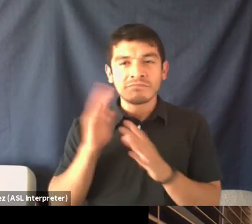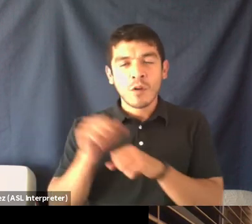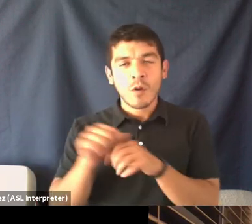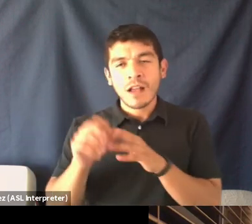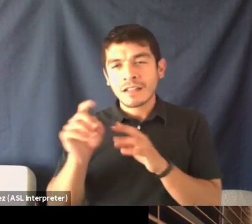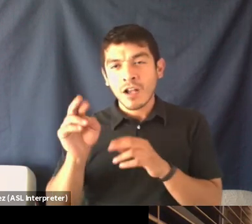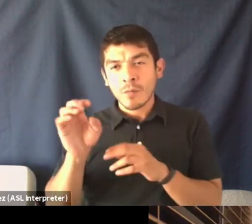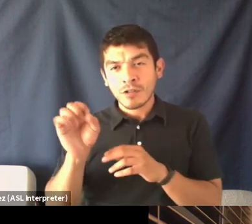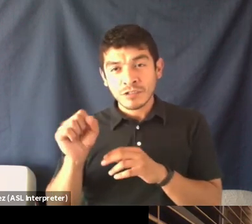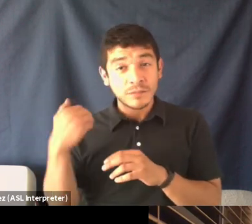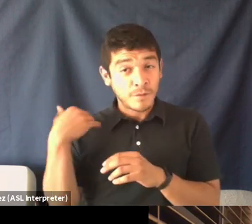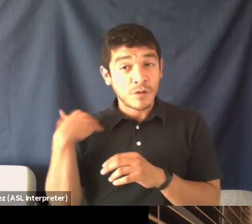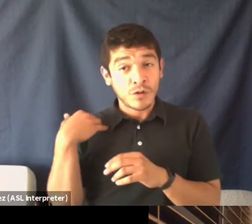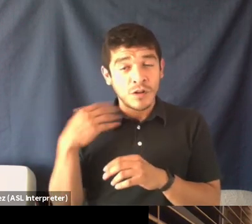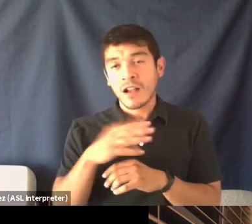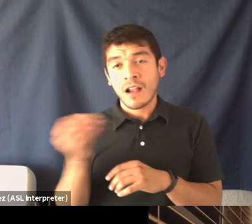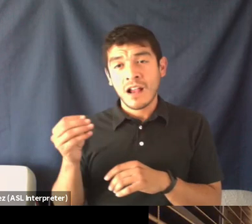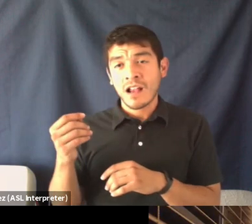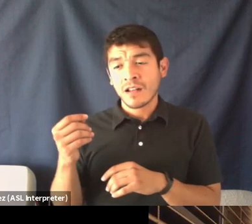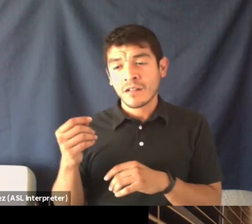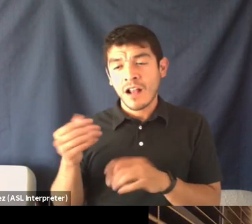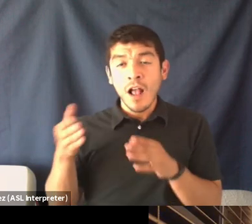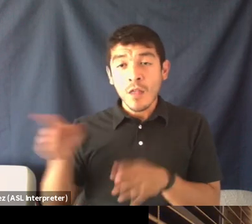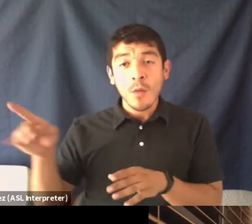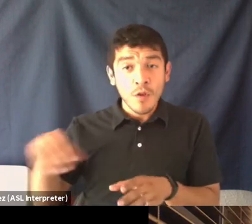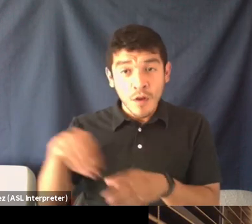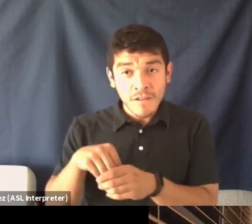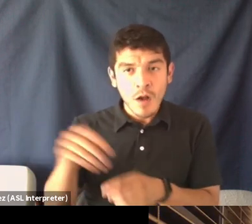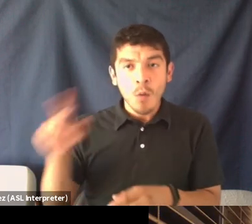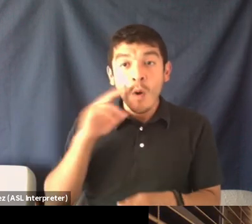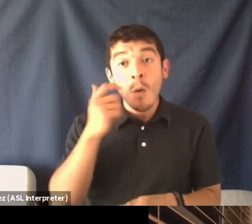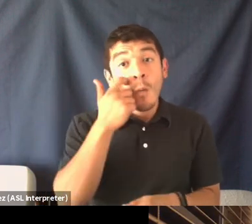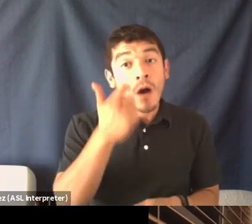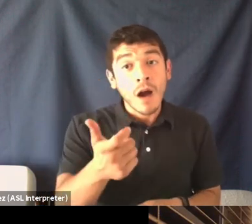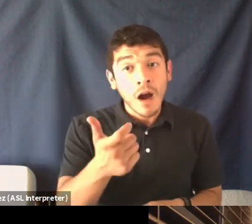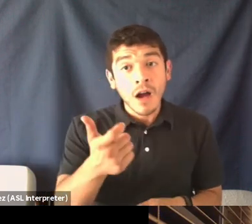And the way they were involved was that they would watch, and specifically Darren would watch,